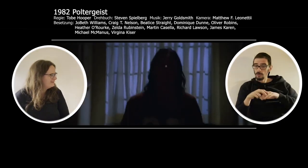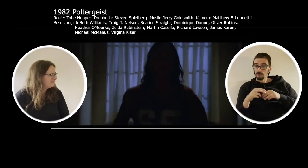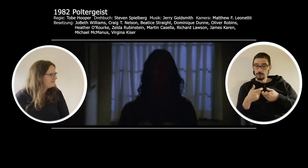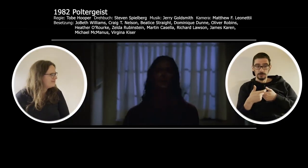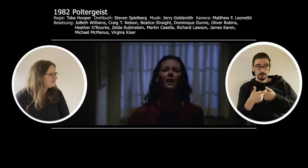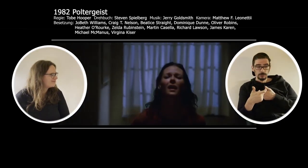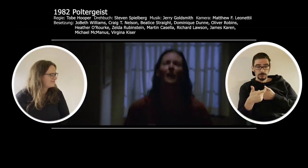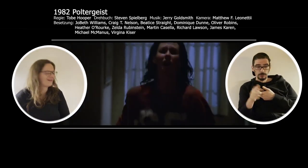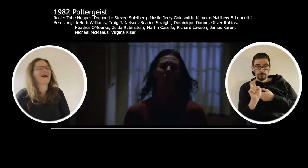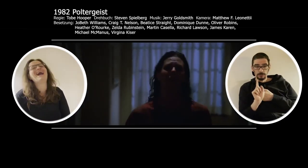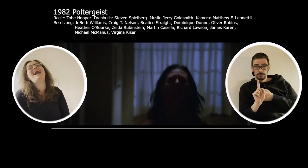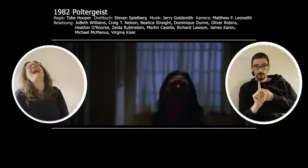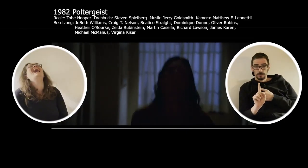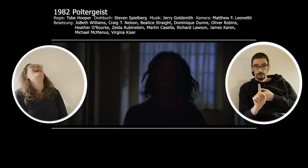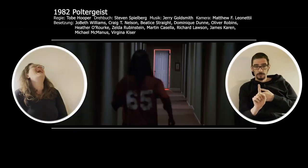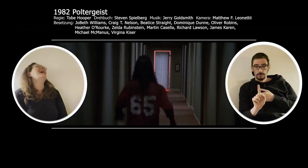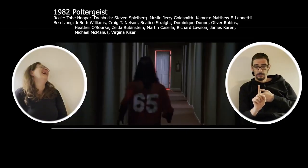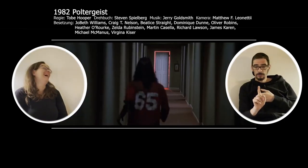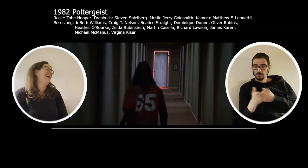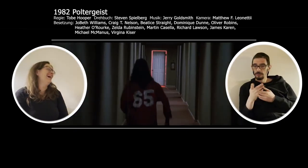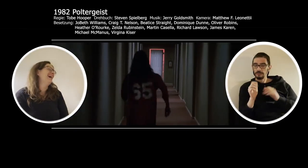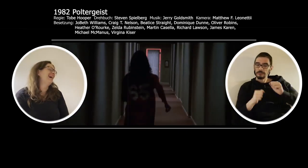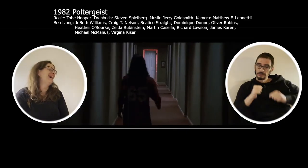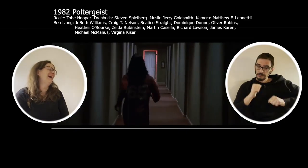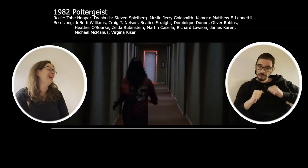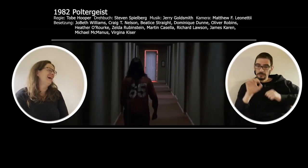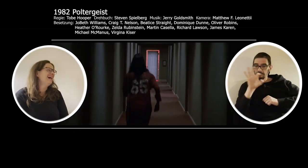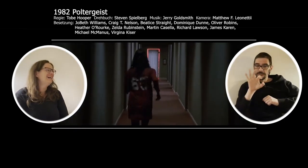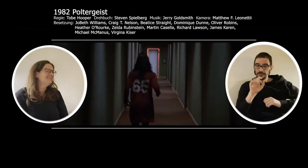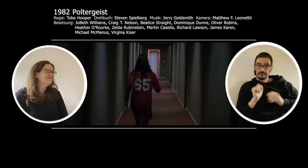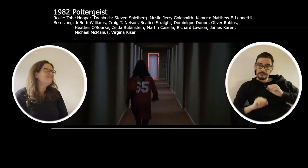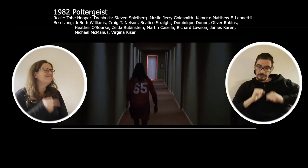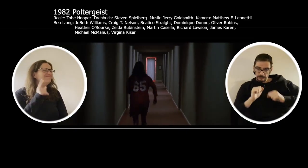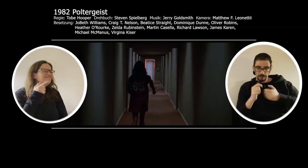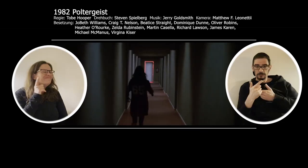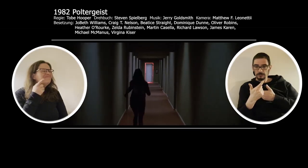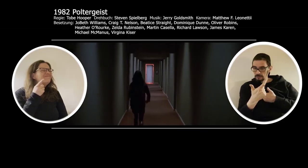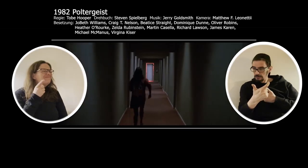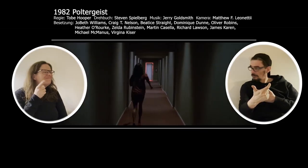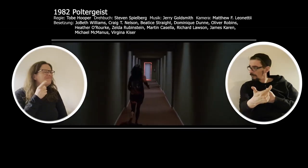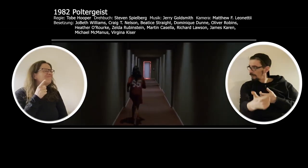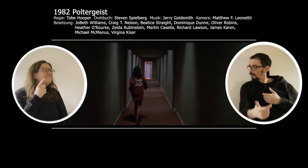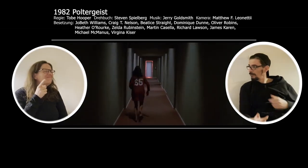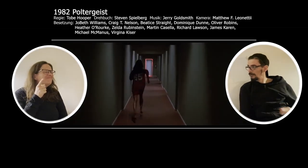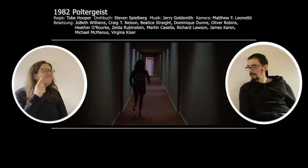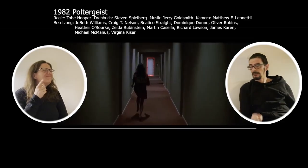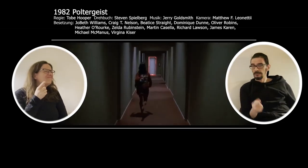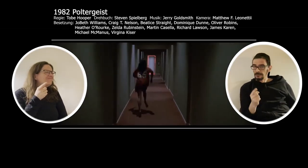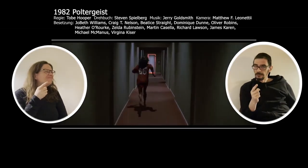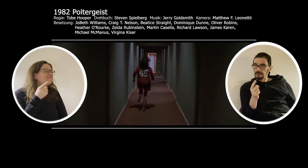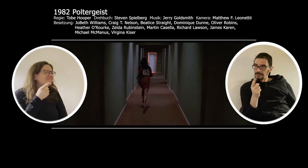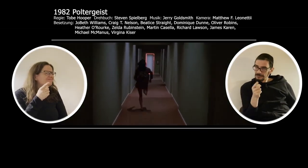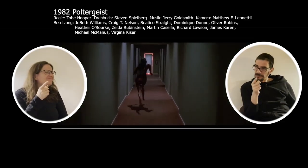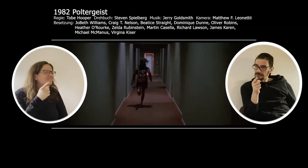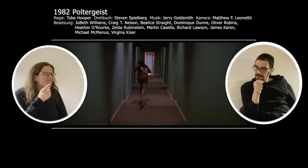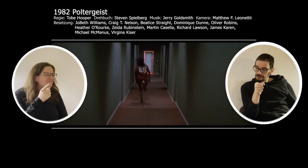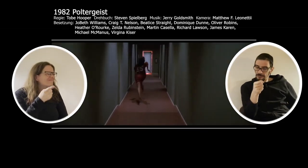What is happening here right now, I often experience in the morning, when I have to go to the toilet after getting up. Infinitely far away. - Infinitely far away.